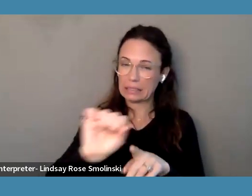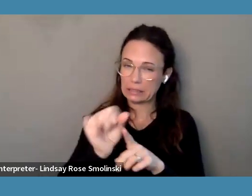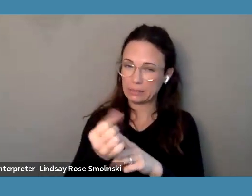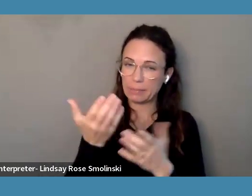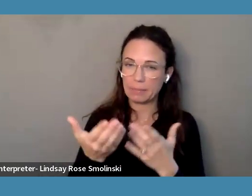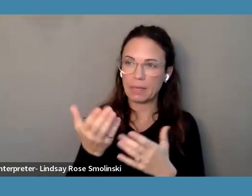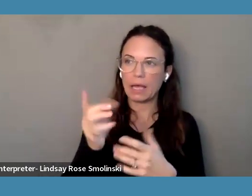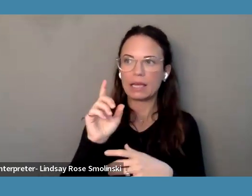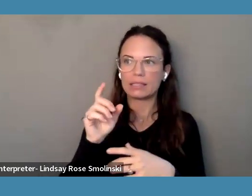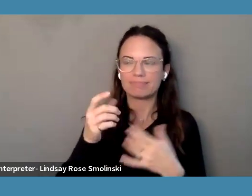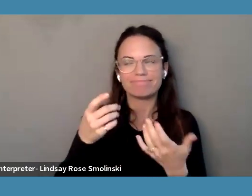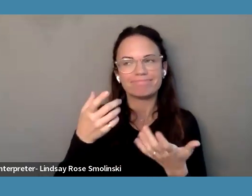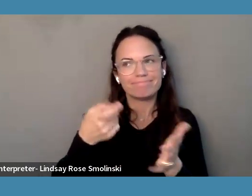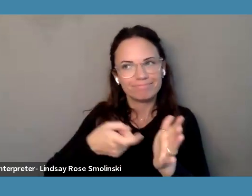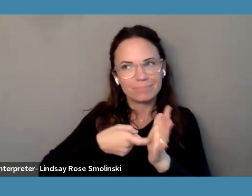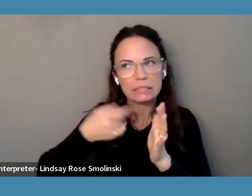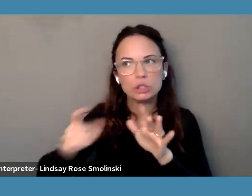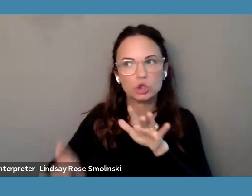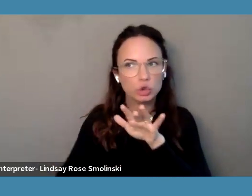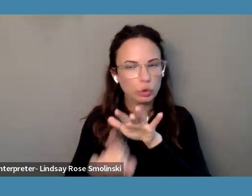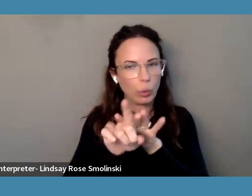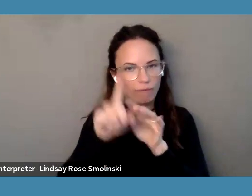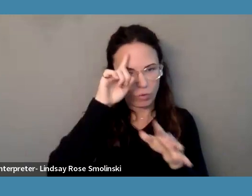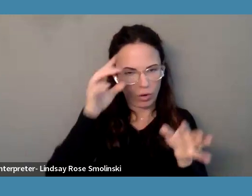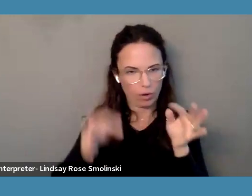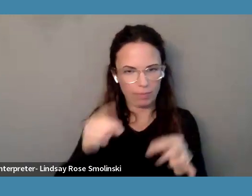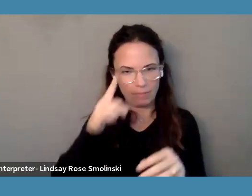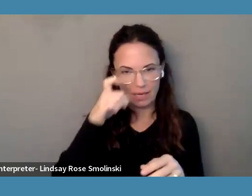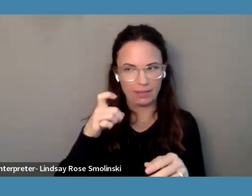to show up for the hearing because the hearing officer isn't gonna,